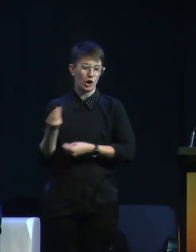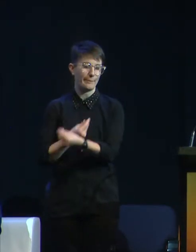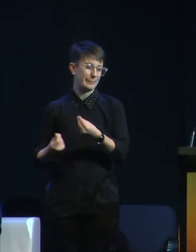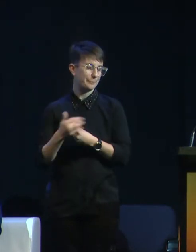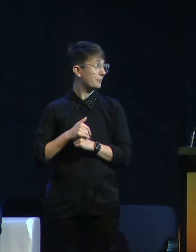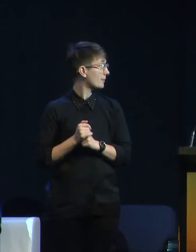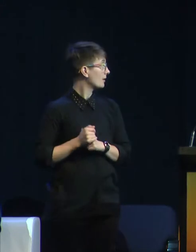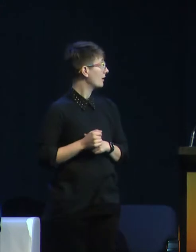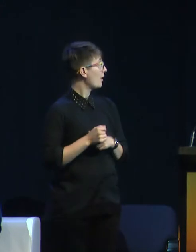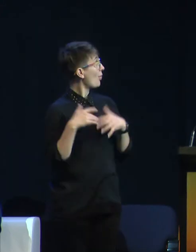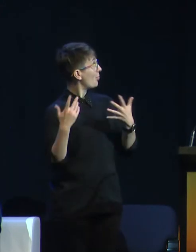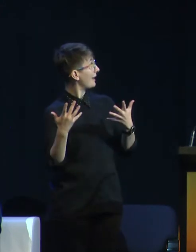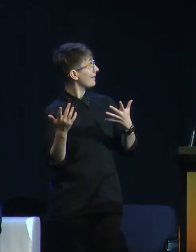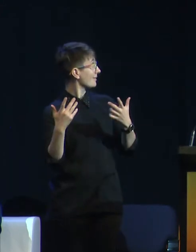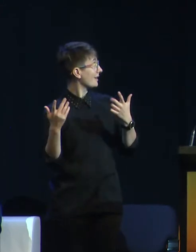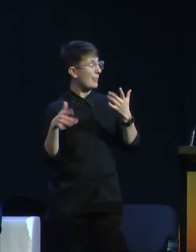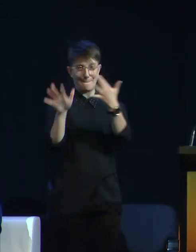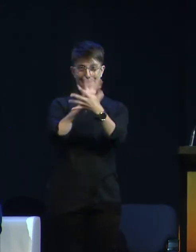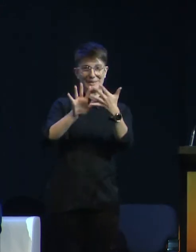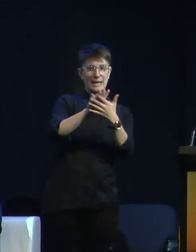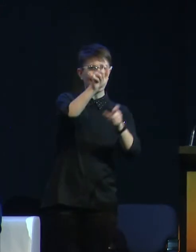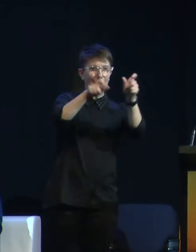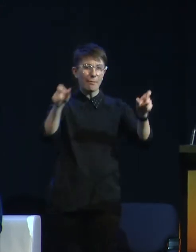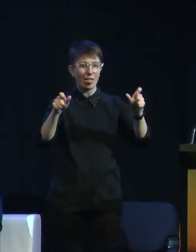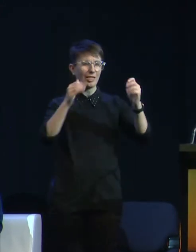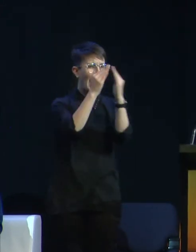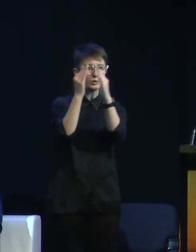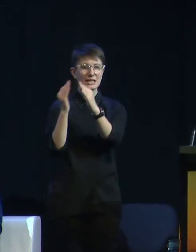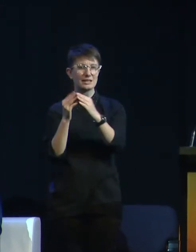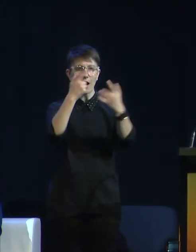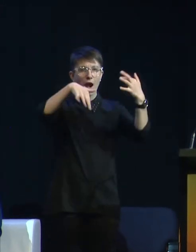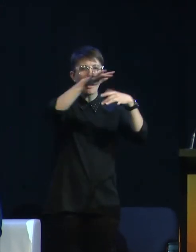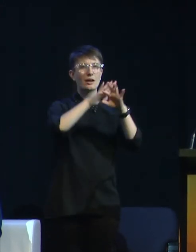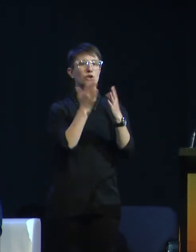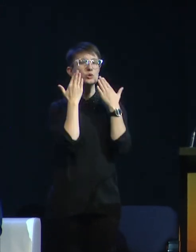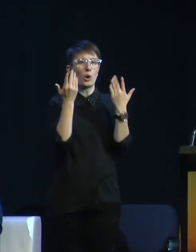The rest of the picture portrays our really rich vision for Taranaki in 2050. Some of